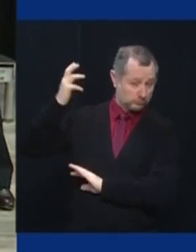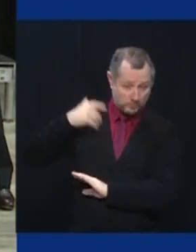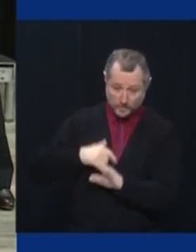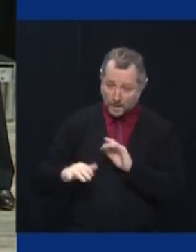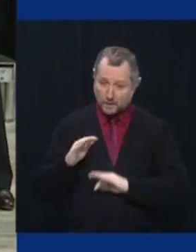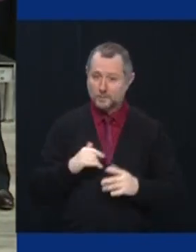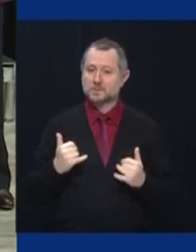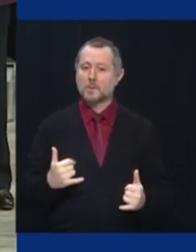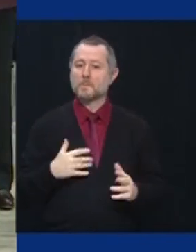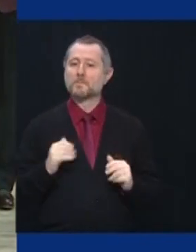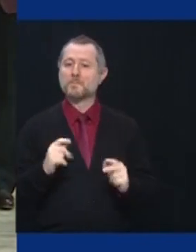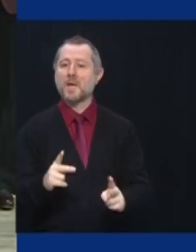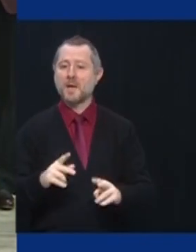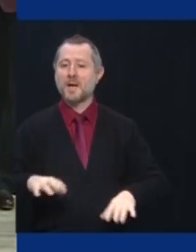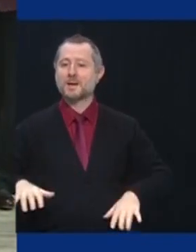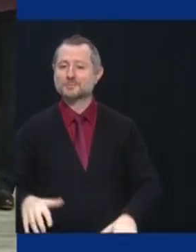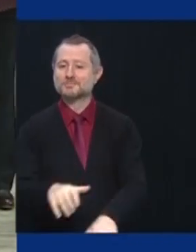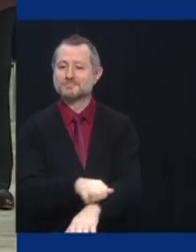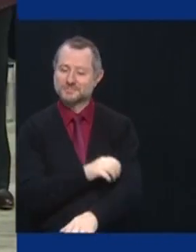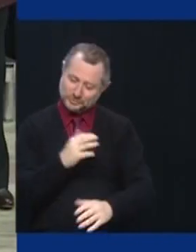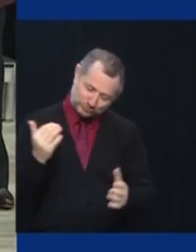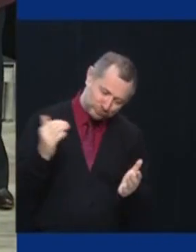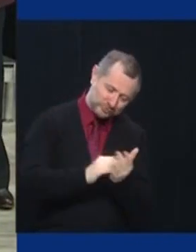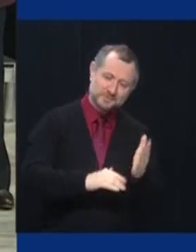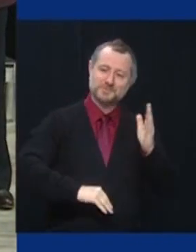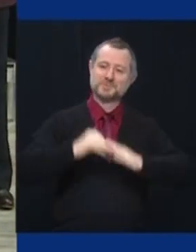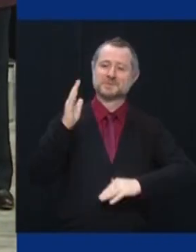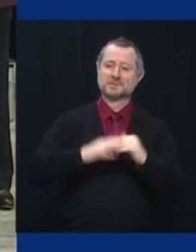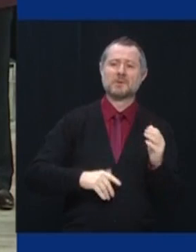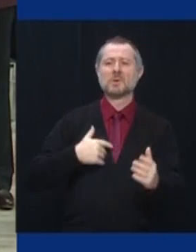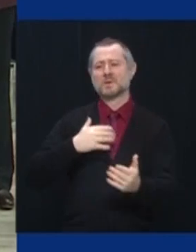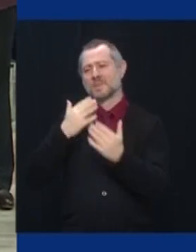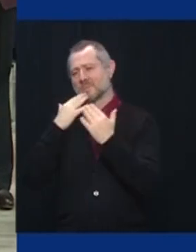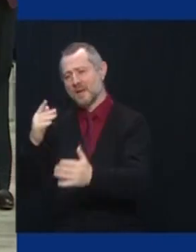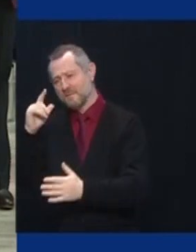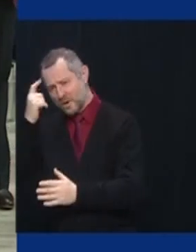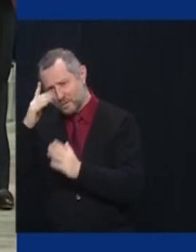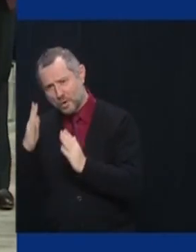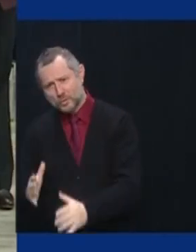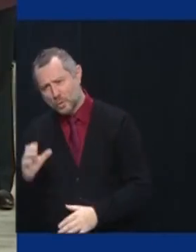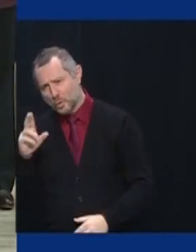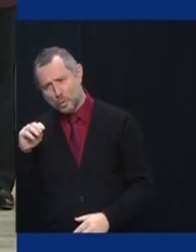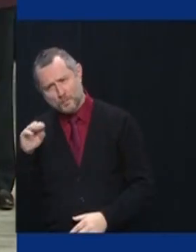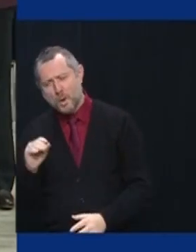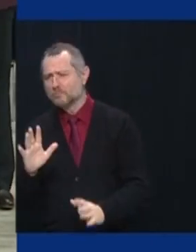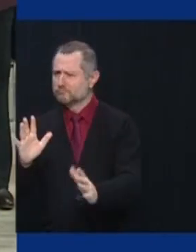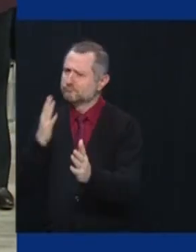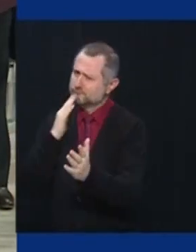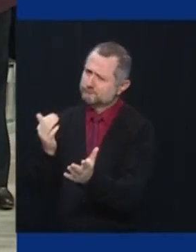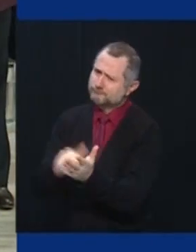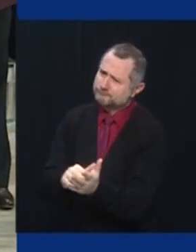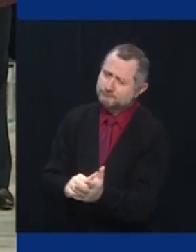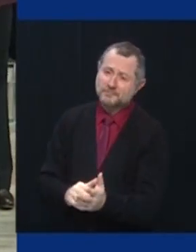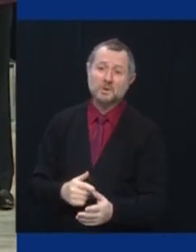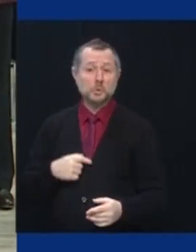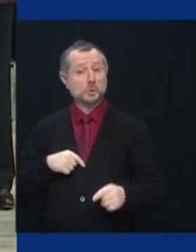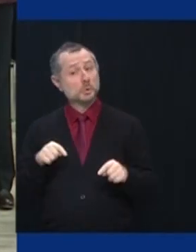IT'S TIME WE GET BACK TO OUR LIVES TO PICK UP THE PIECES OF LAST YEAR AND GET BACK TO THE NECESSARY WORK OF REBUILDING OUR